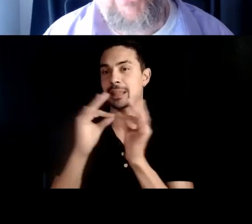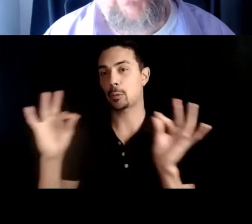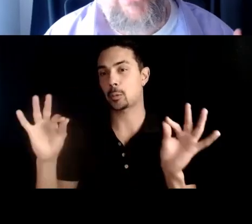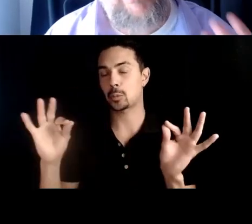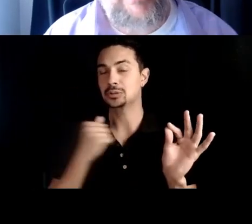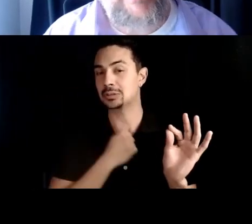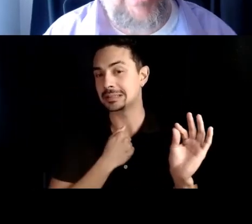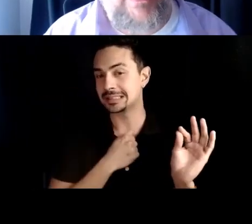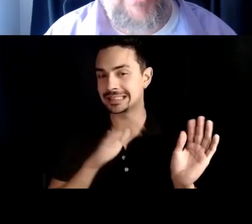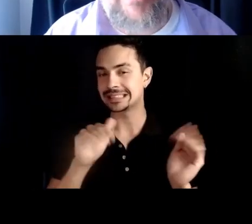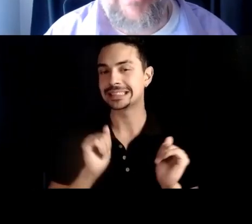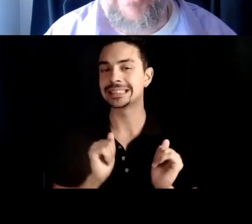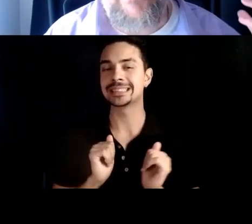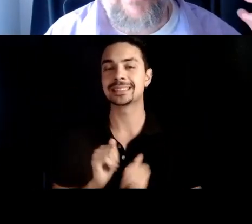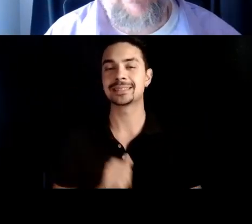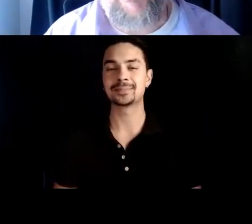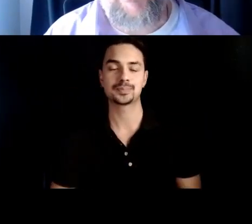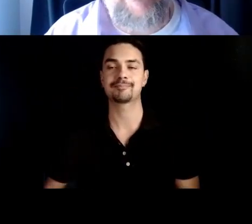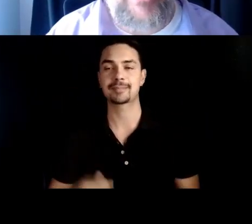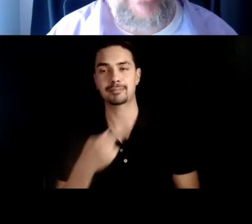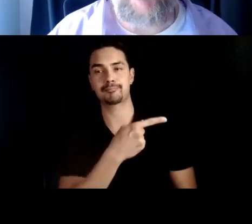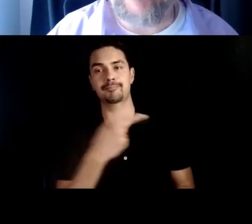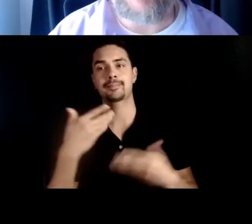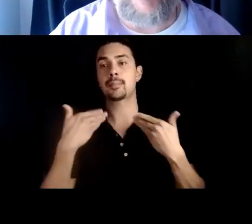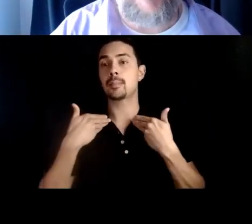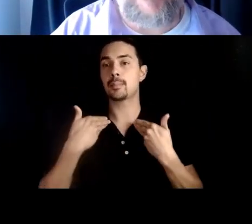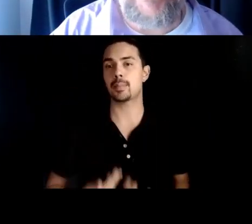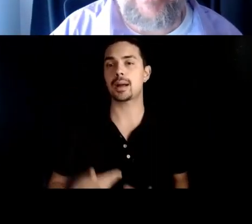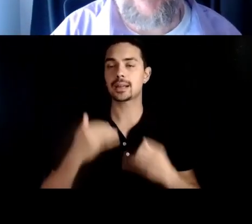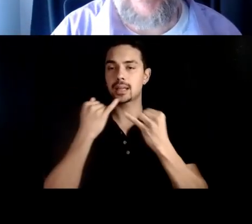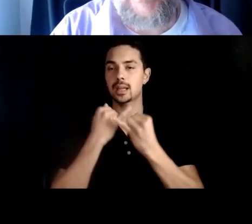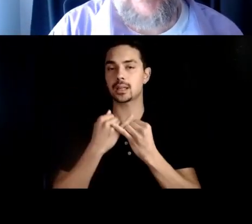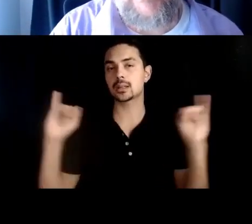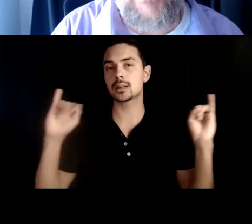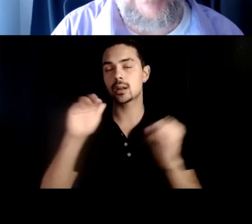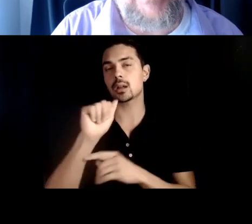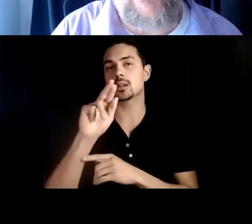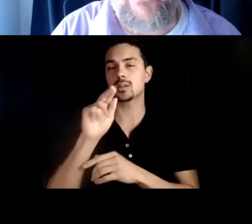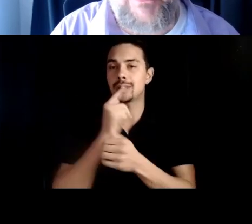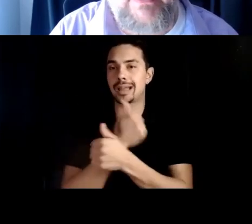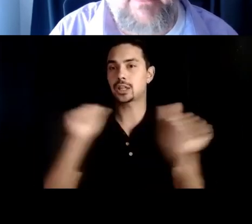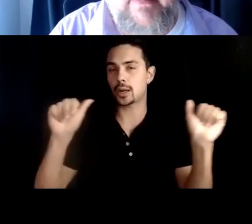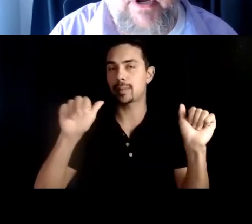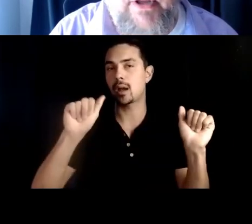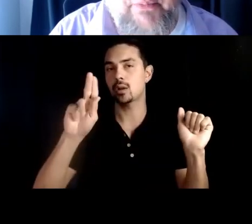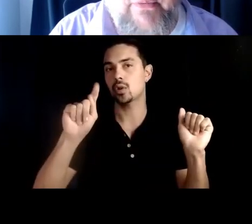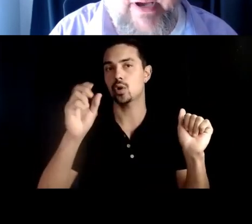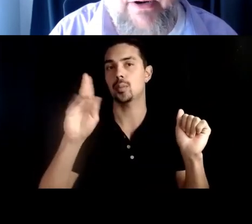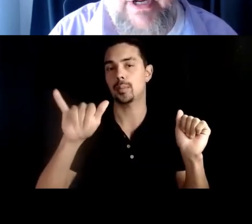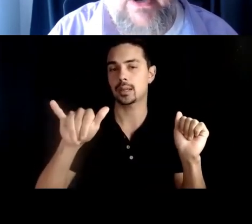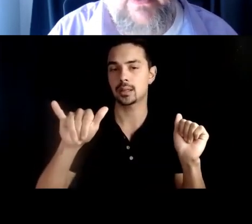So when we look at autonomy, the prior video really talked about autonomy. The process of permission by a mental health provider